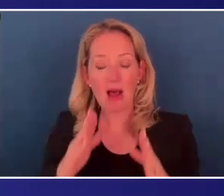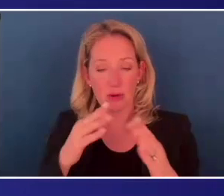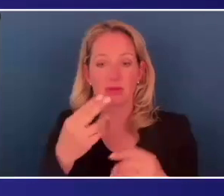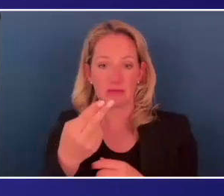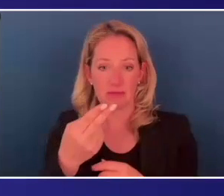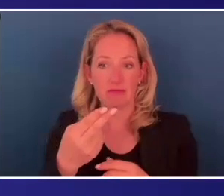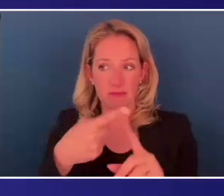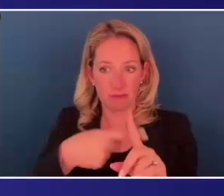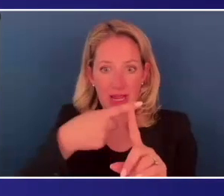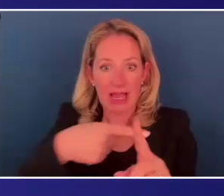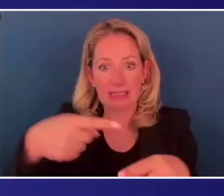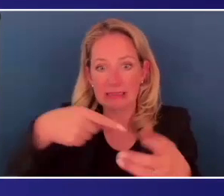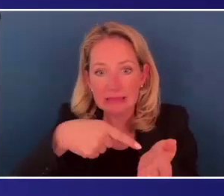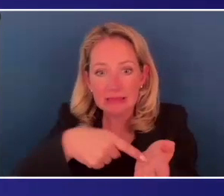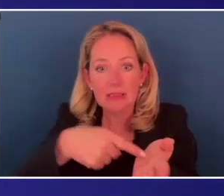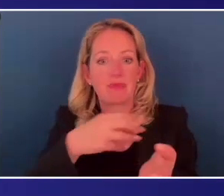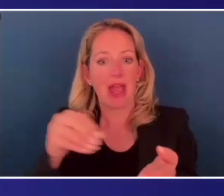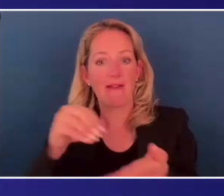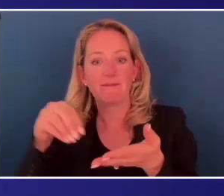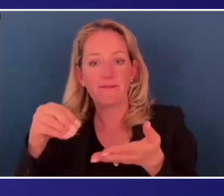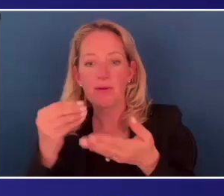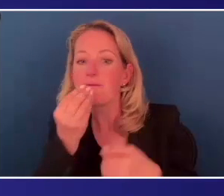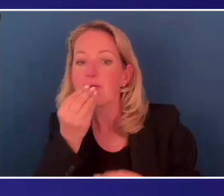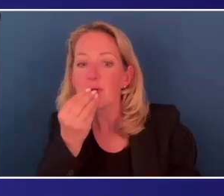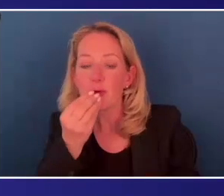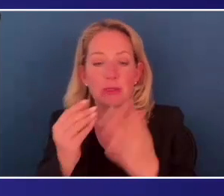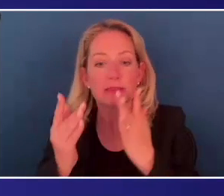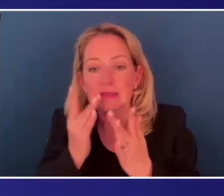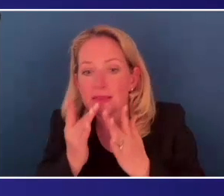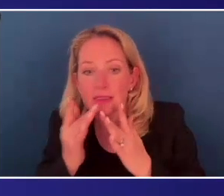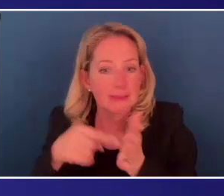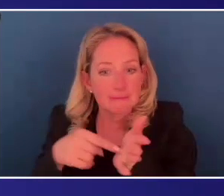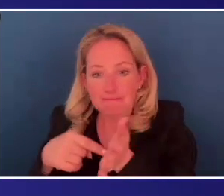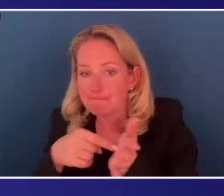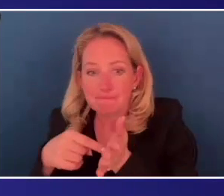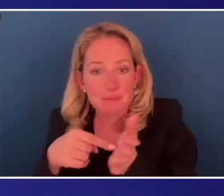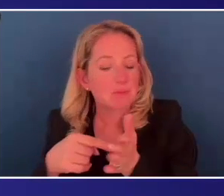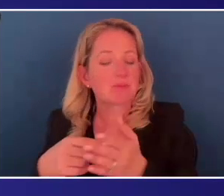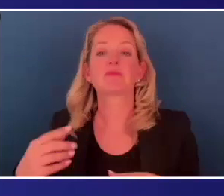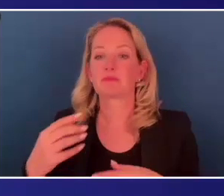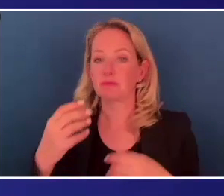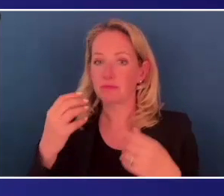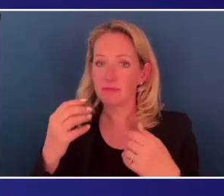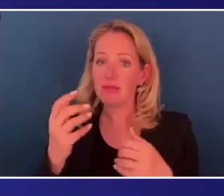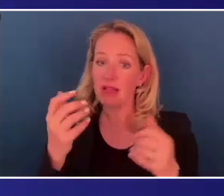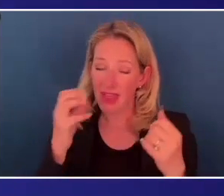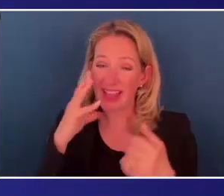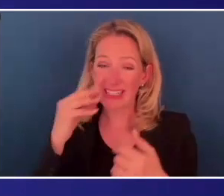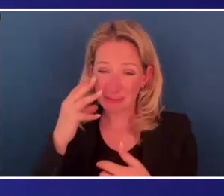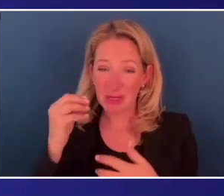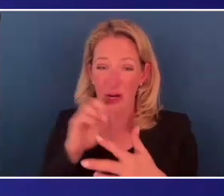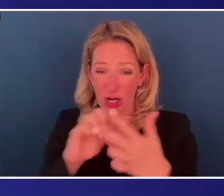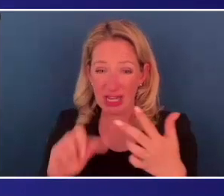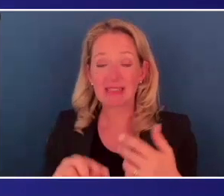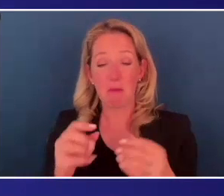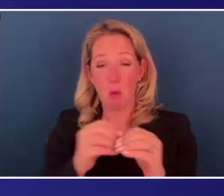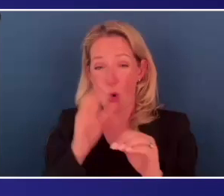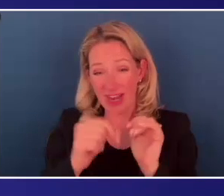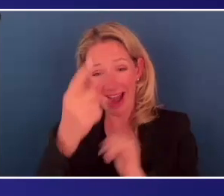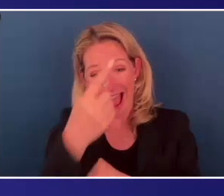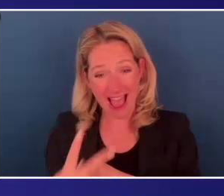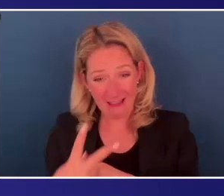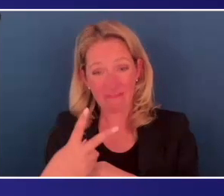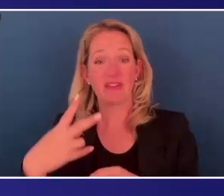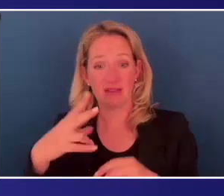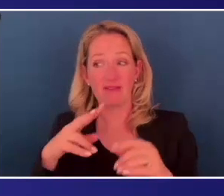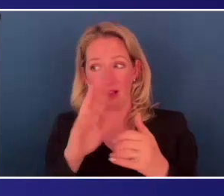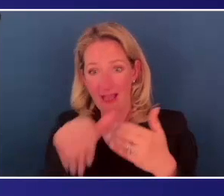Among low income bars, 60% experienced 3 or more economic hardships from health care issues to childcare barriers to reduce wages.